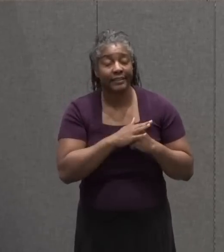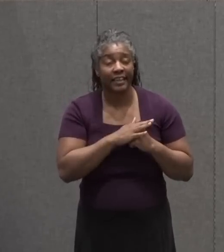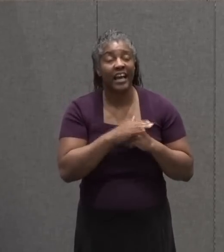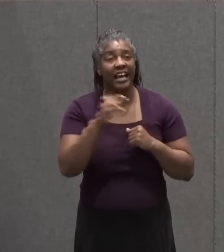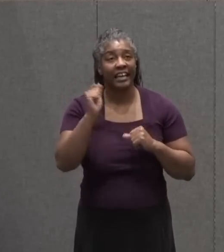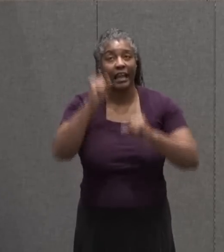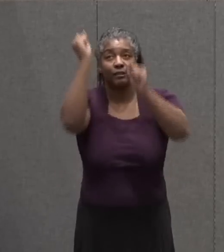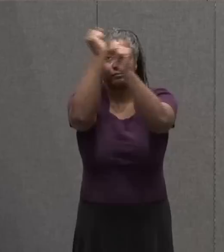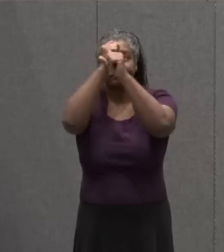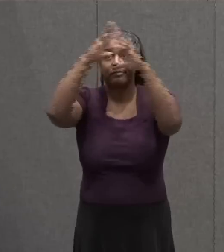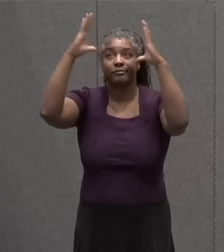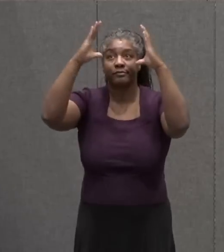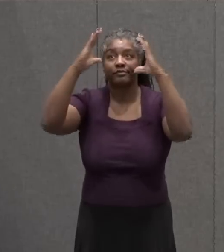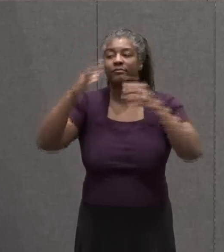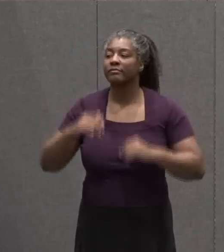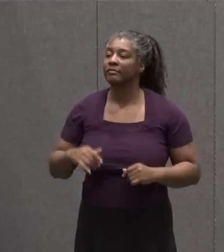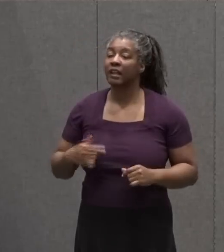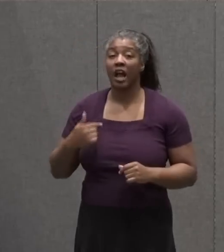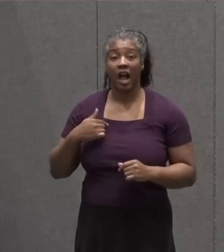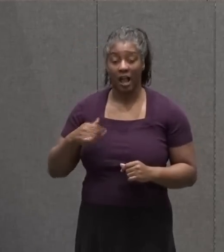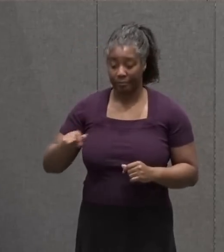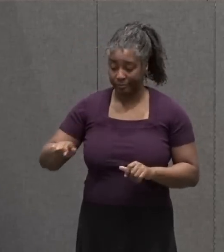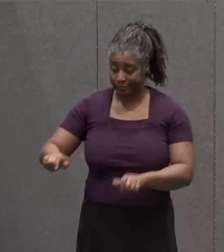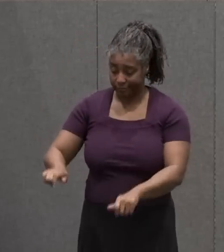and sing it over and over and over.